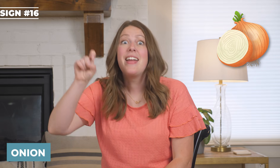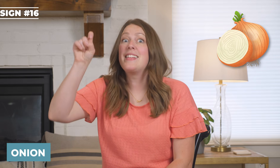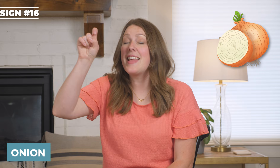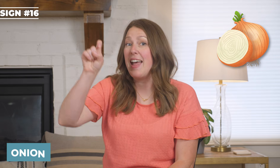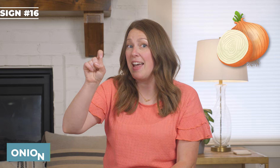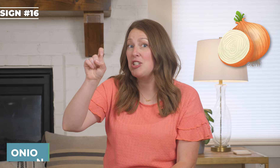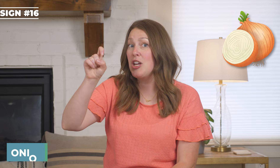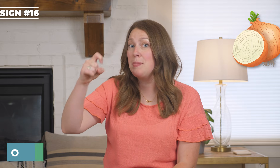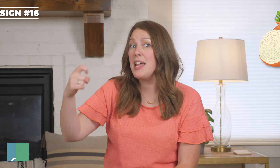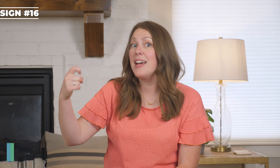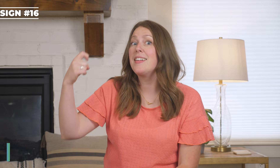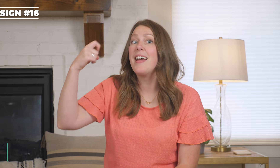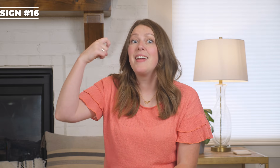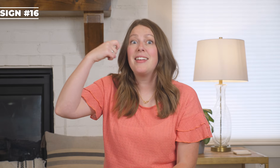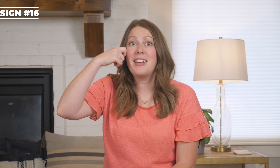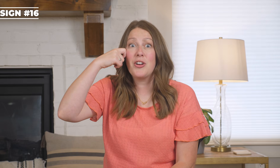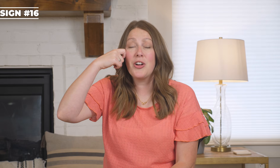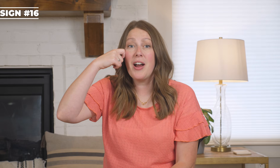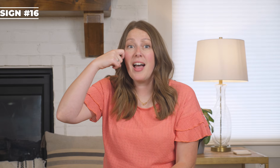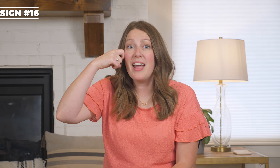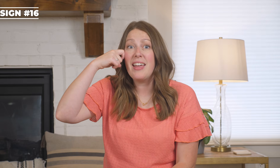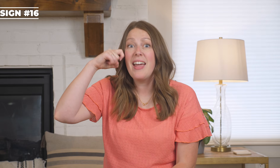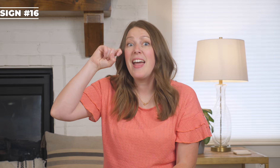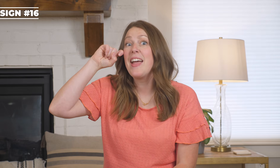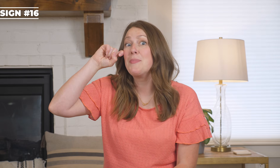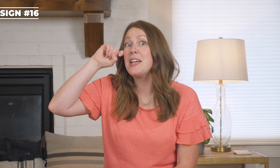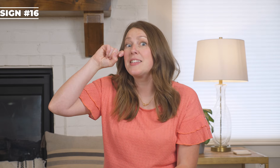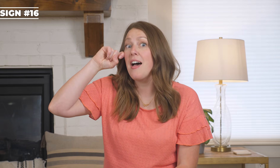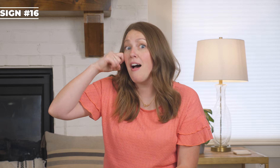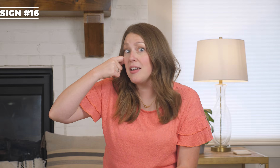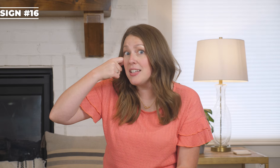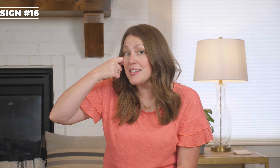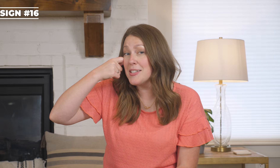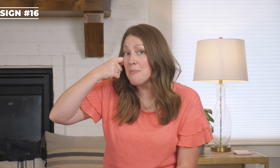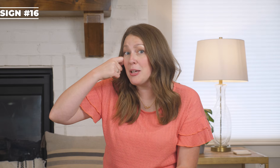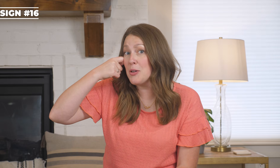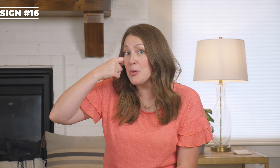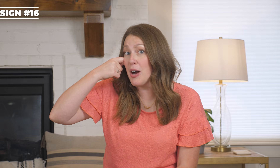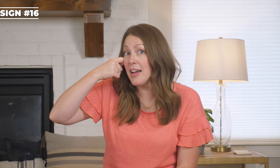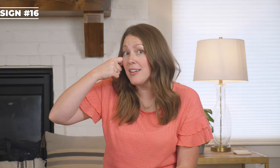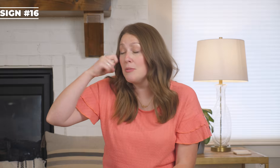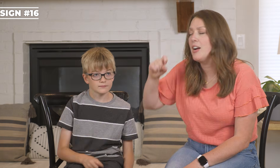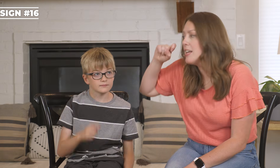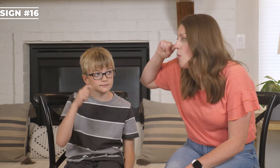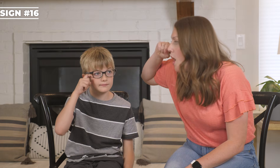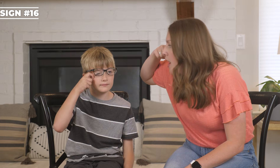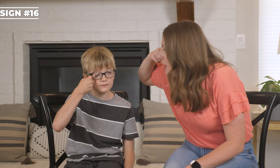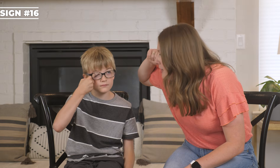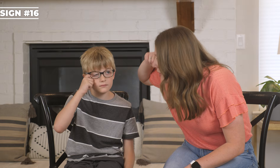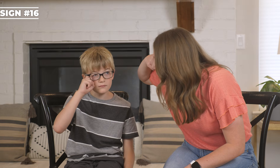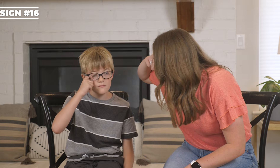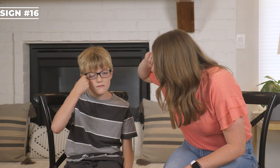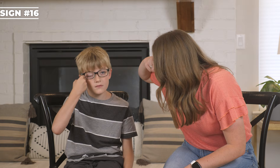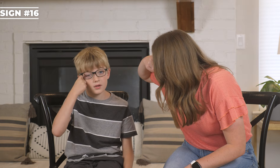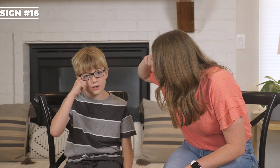It's that X-shaped hand near your eye. Because onions make you cry. Onion.